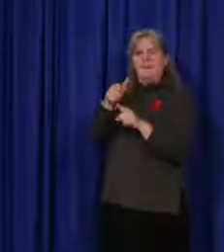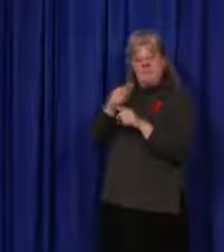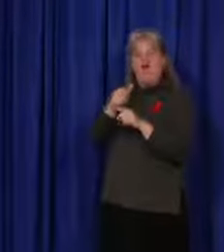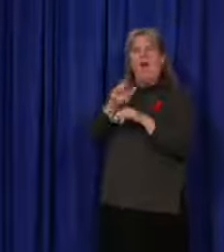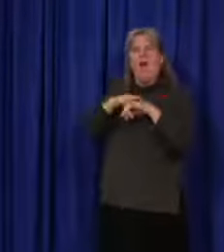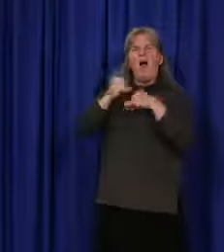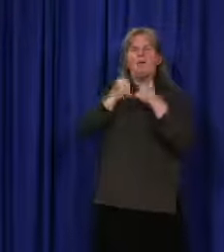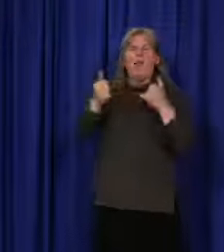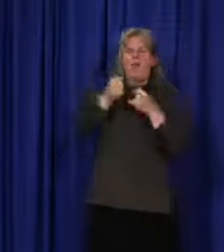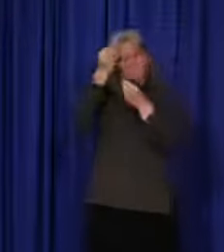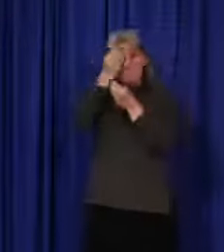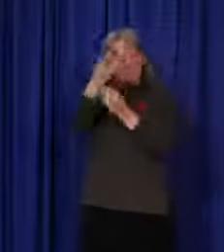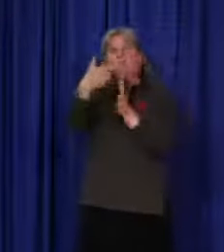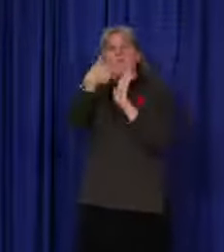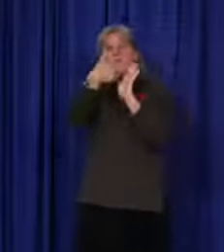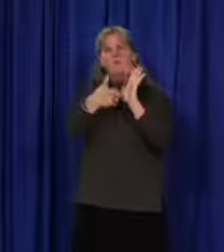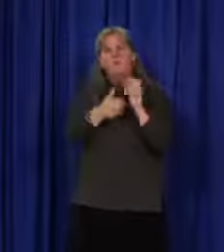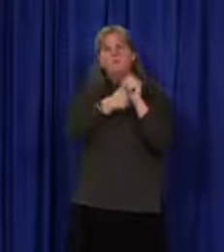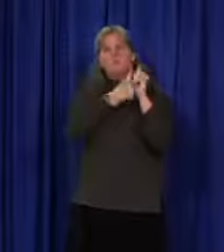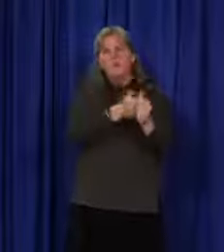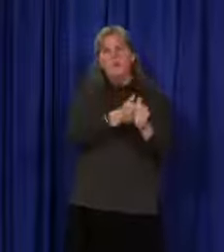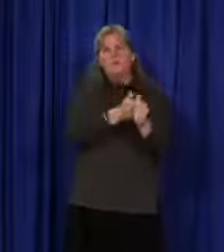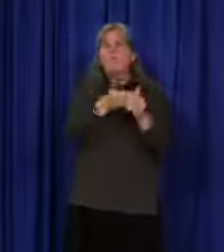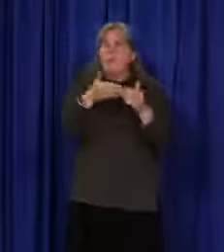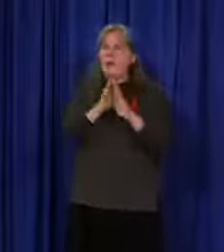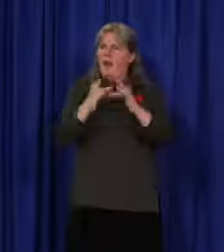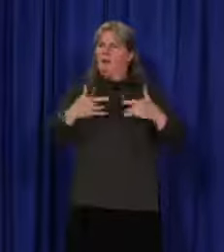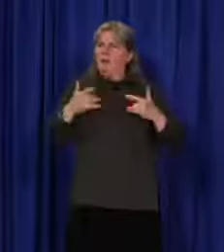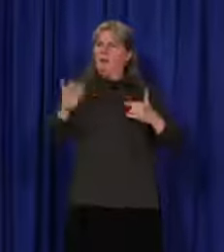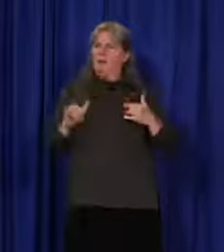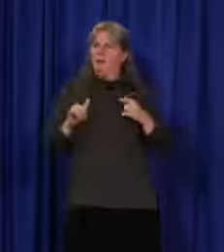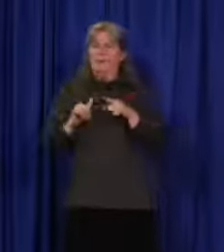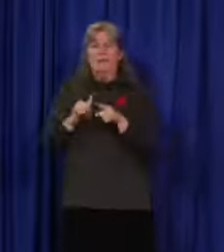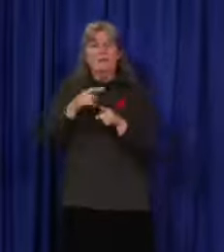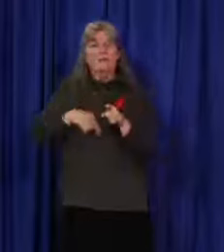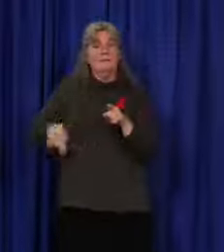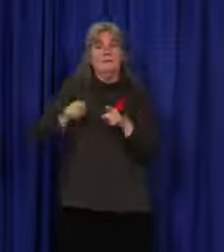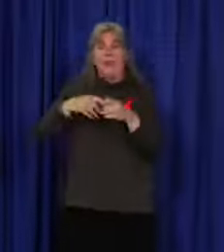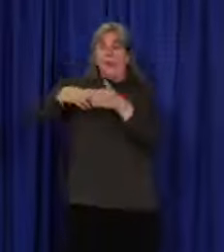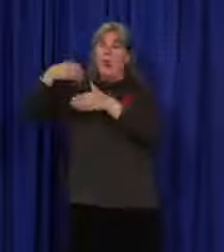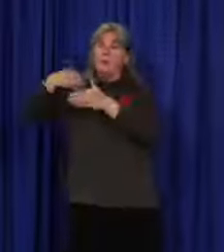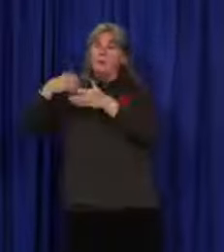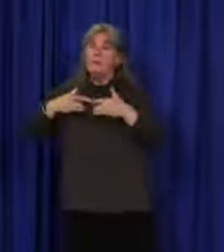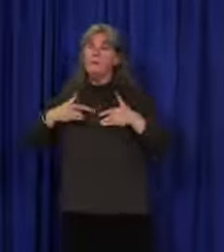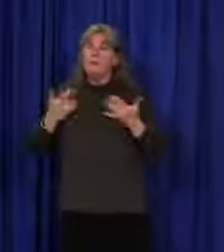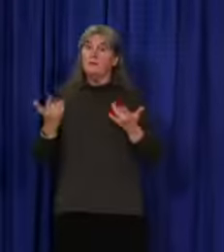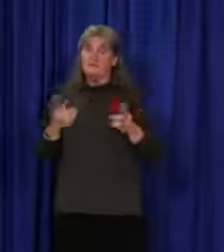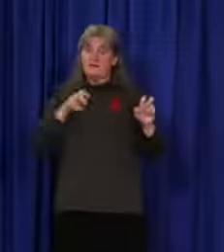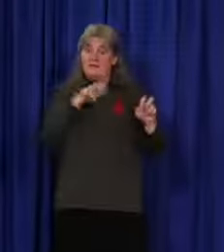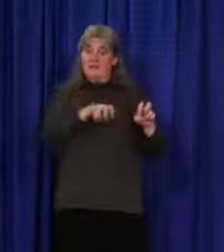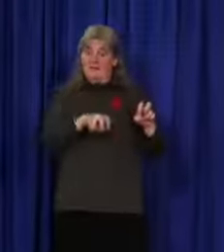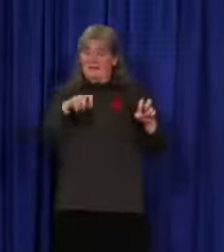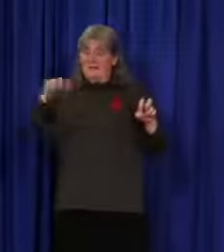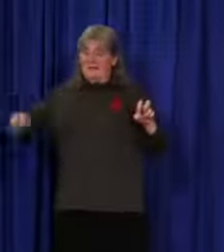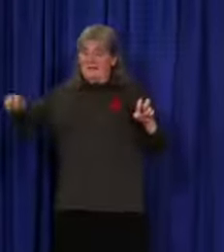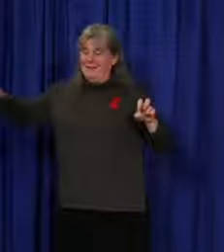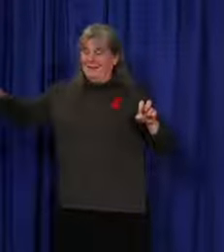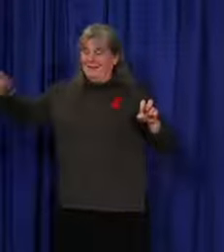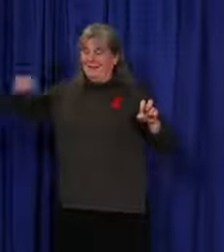whether in the U.S. or nearby in BC. However, once more, it all comes